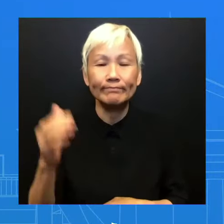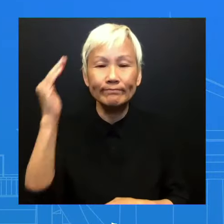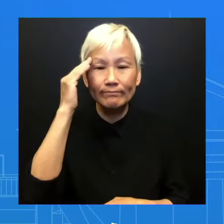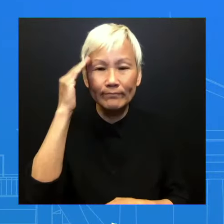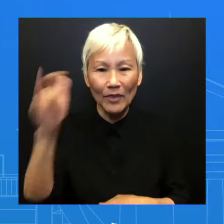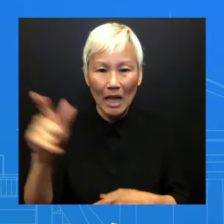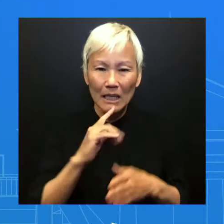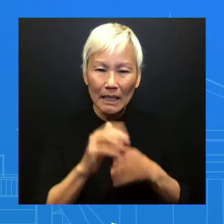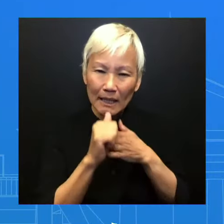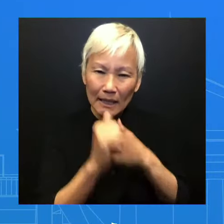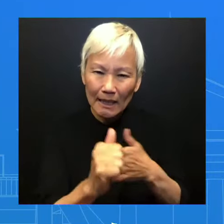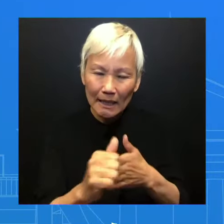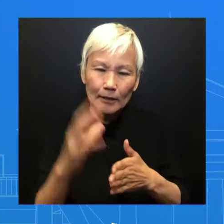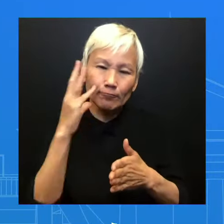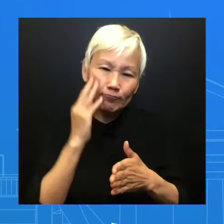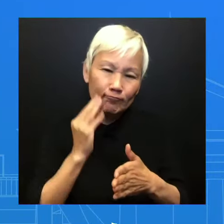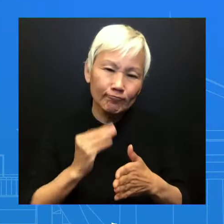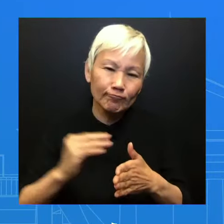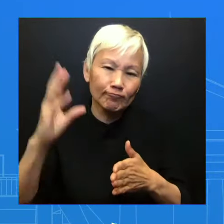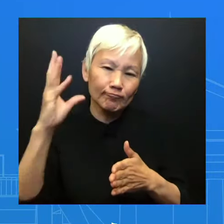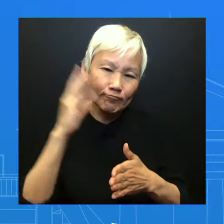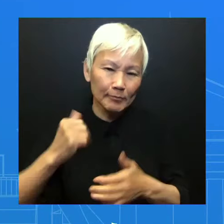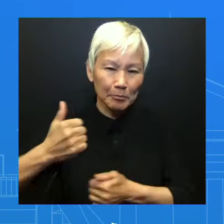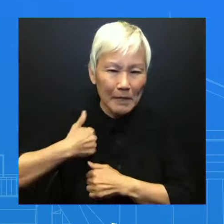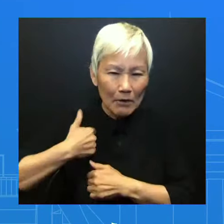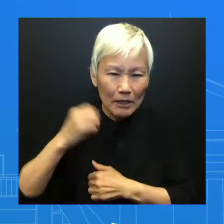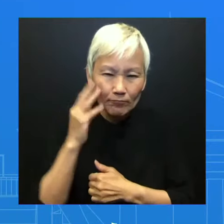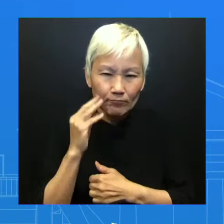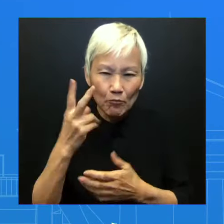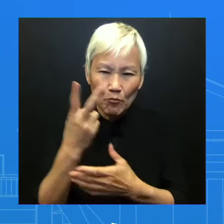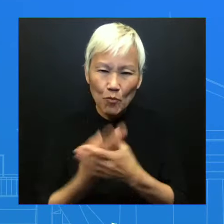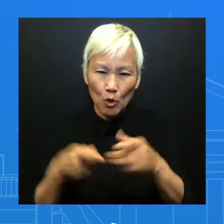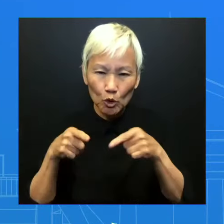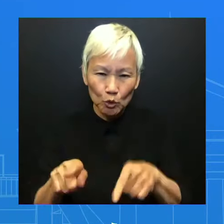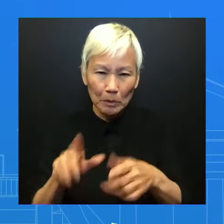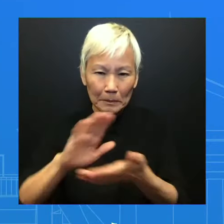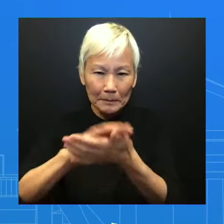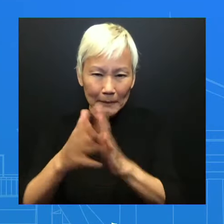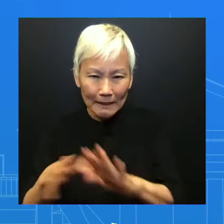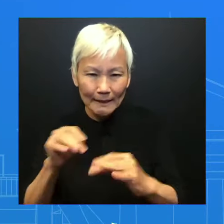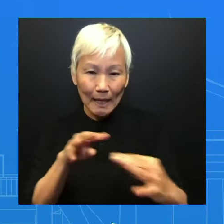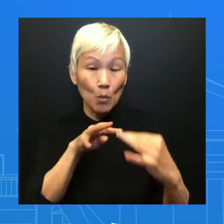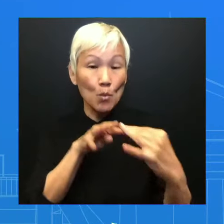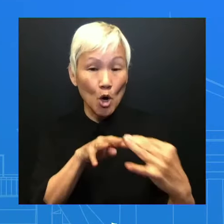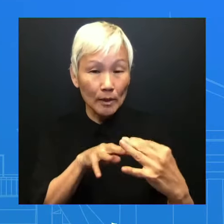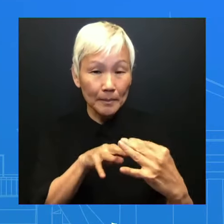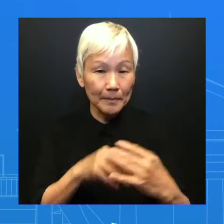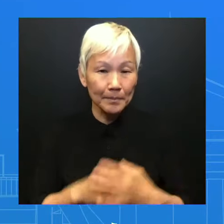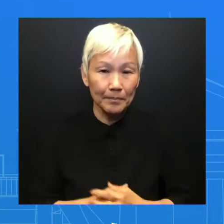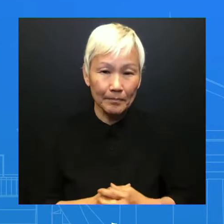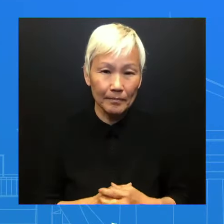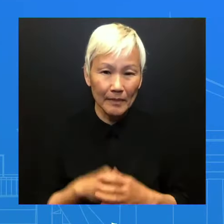shaped in both peace- -- peacetime and war, just like he has from Chairman Milley, as well as someone who understands